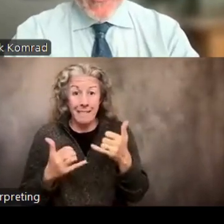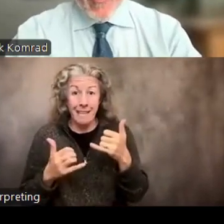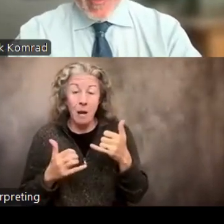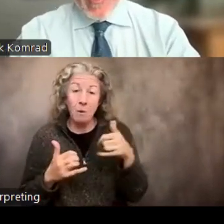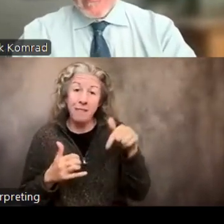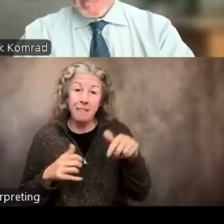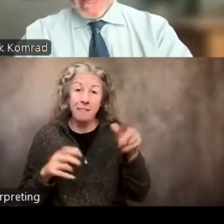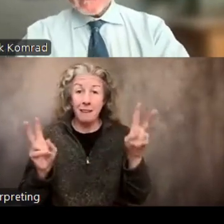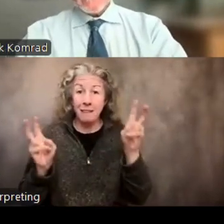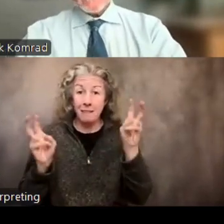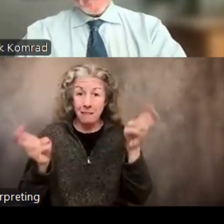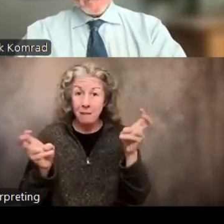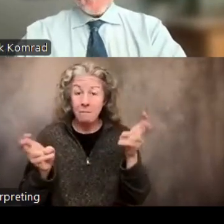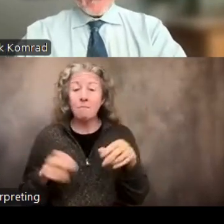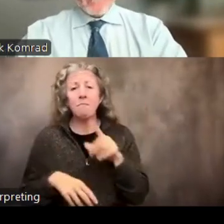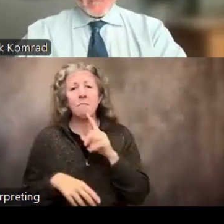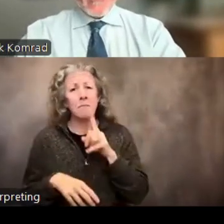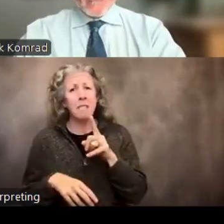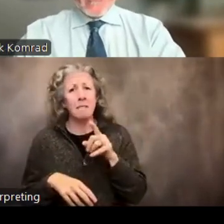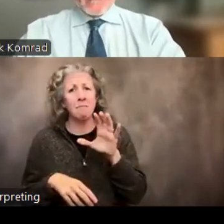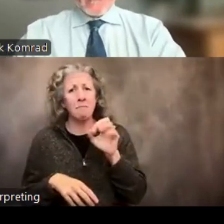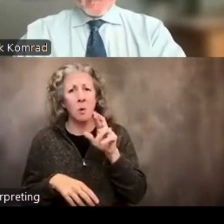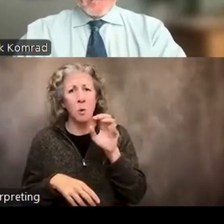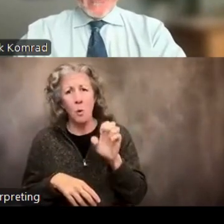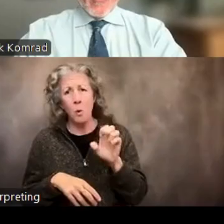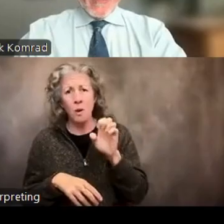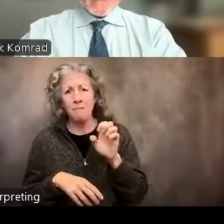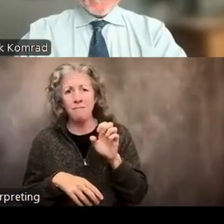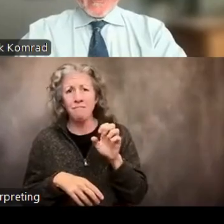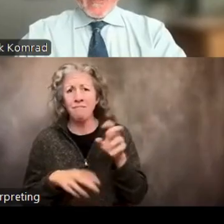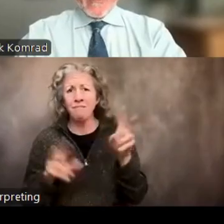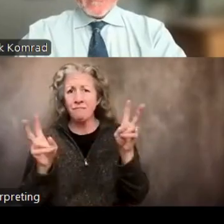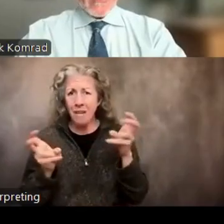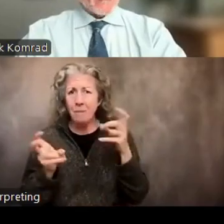you all, as it has become for me, in many ways, my entire